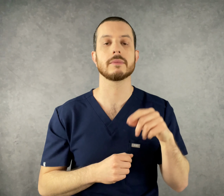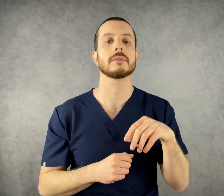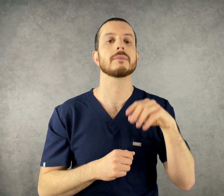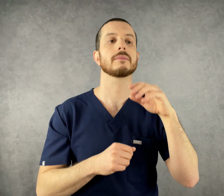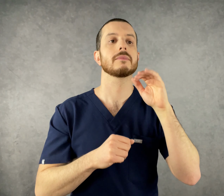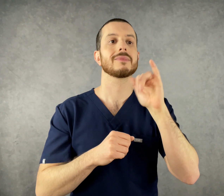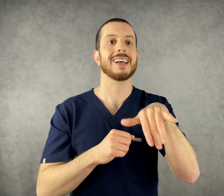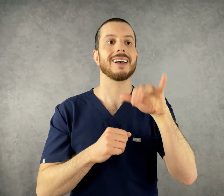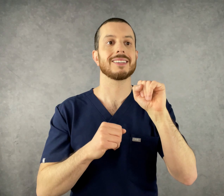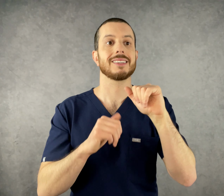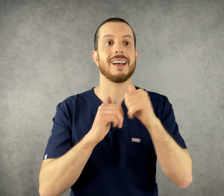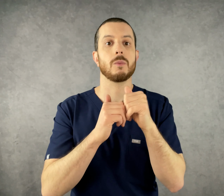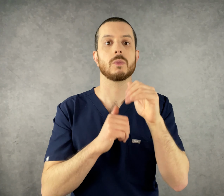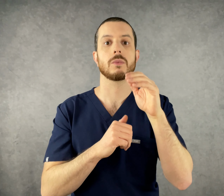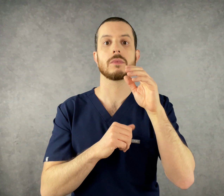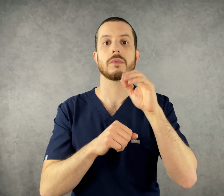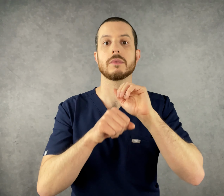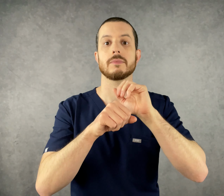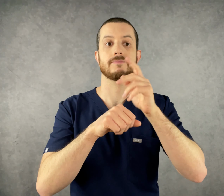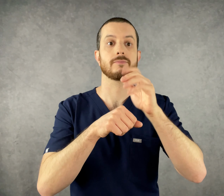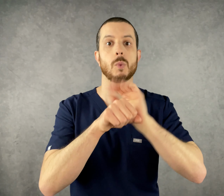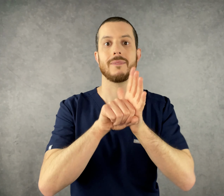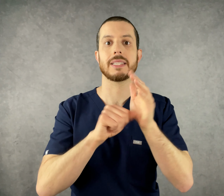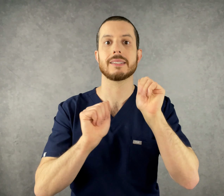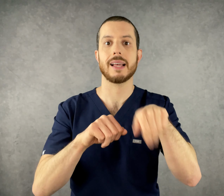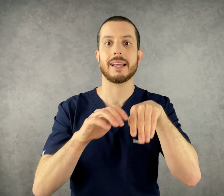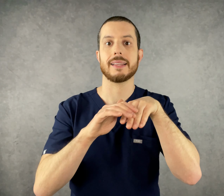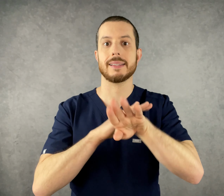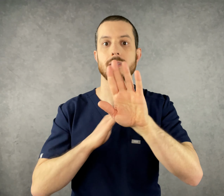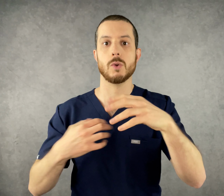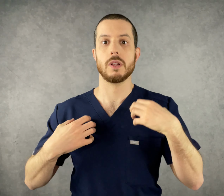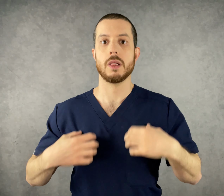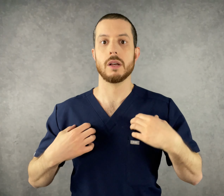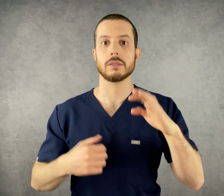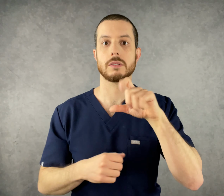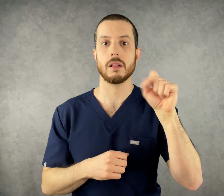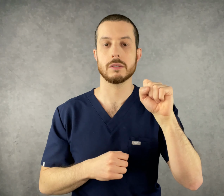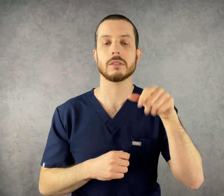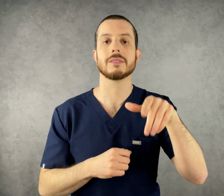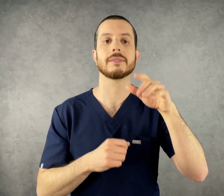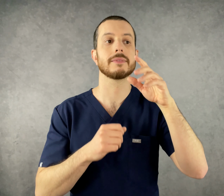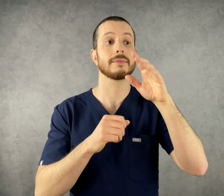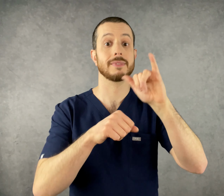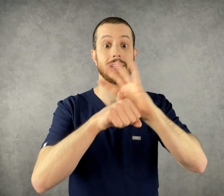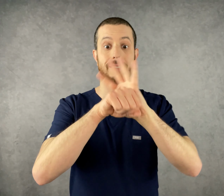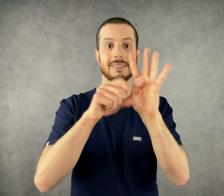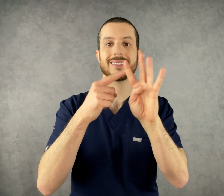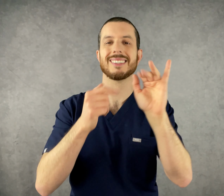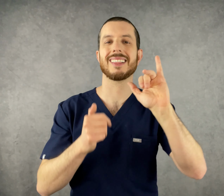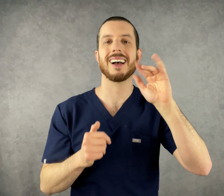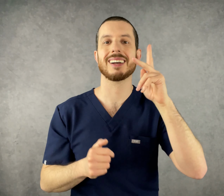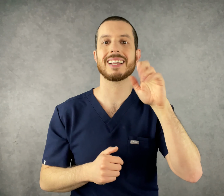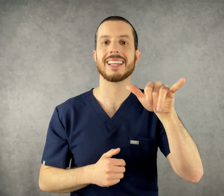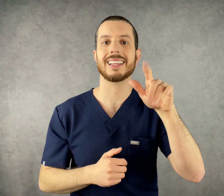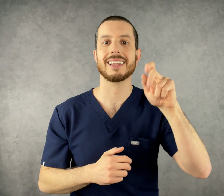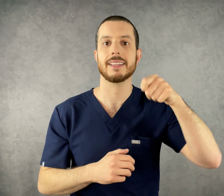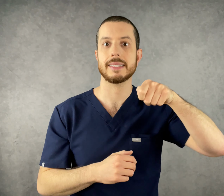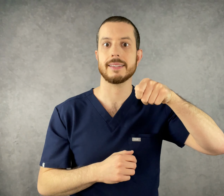That protein is what helps the virus enter your lung cells. Think of it as a key, if you will.